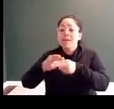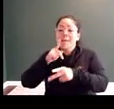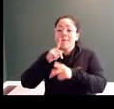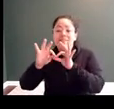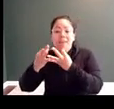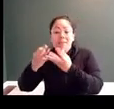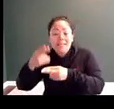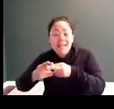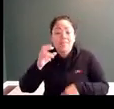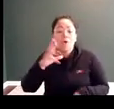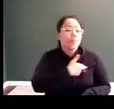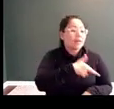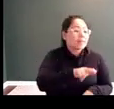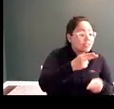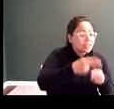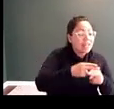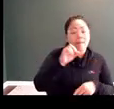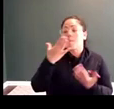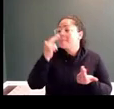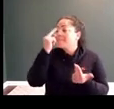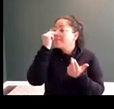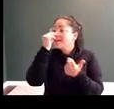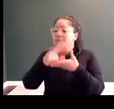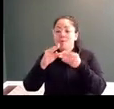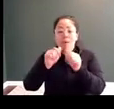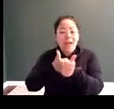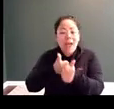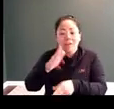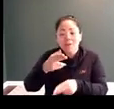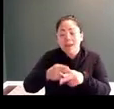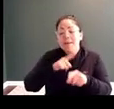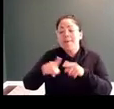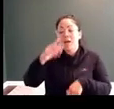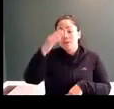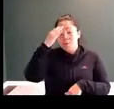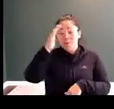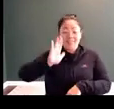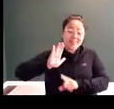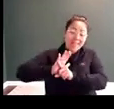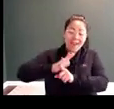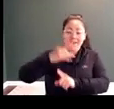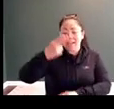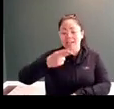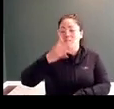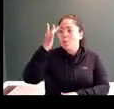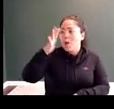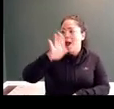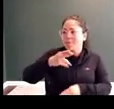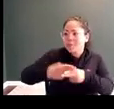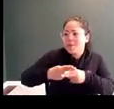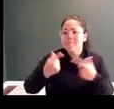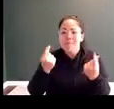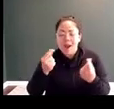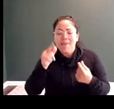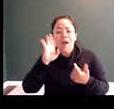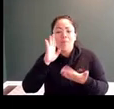or maybe there's a funny story behind it. But just learning more about that history of why and how somebody was named can really help build relationships